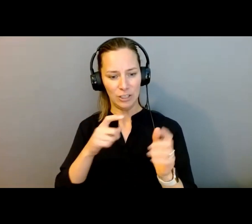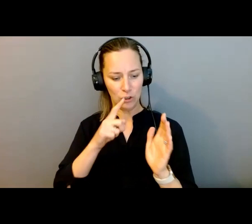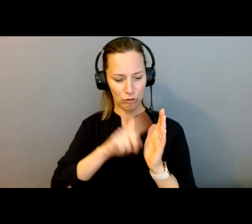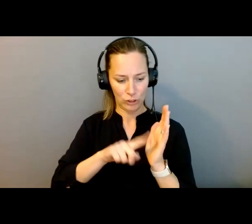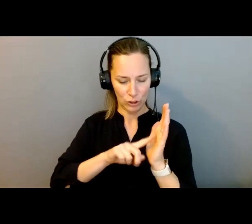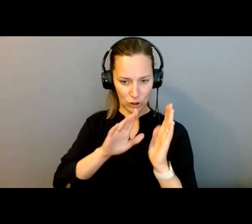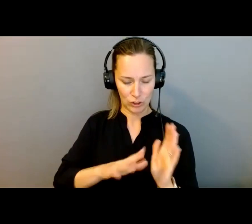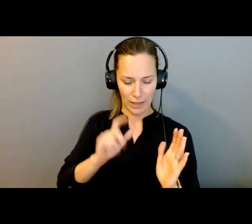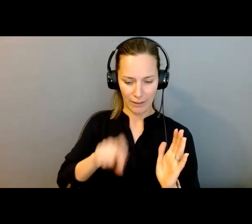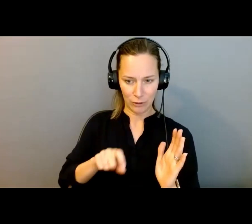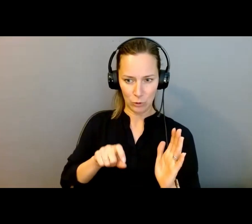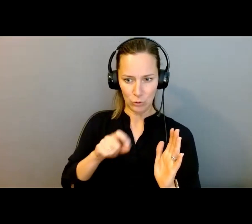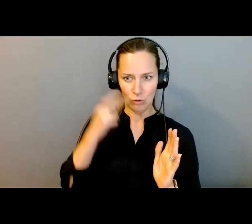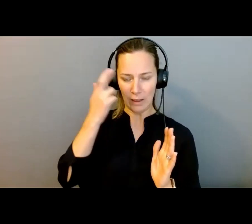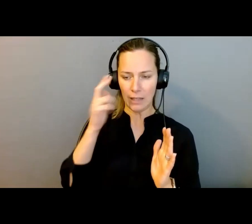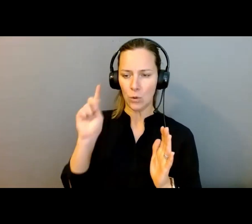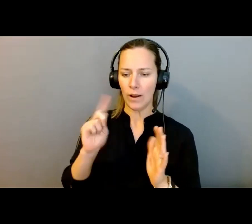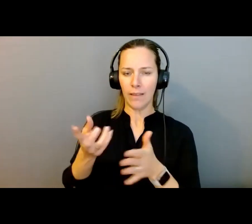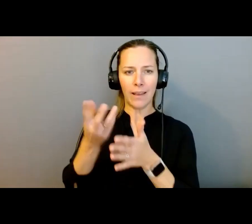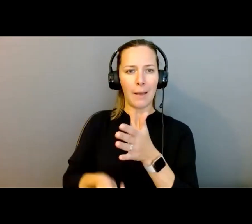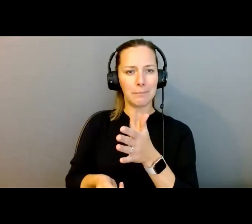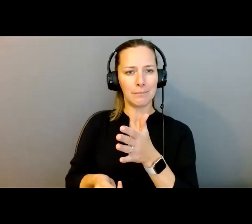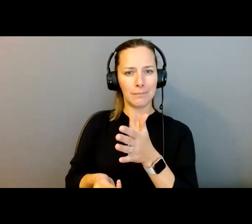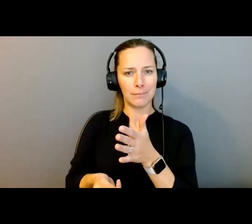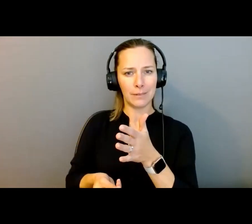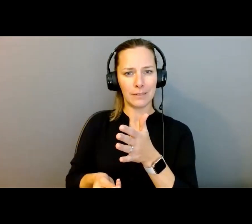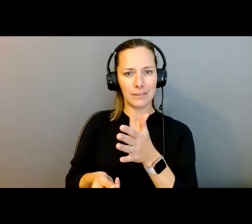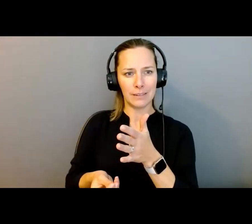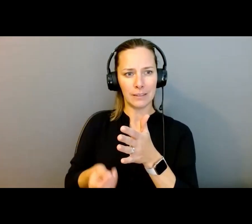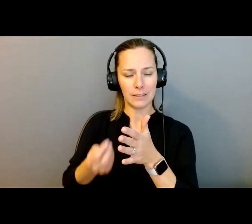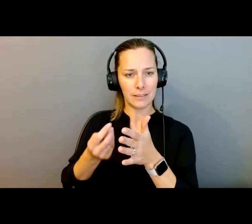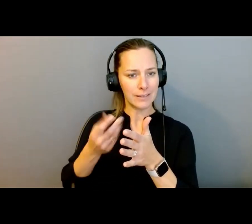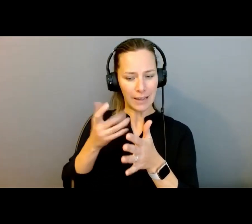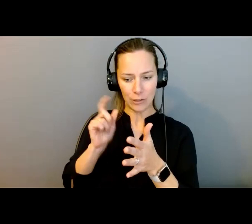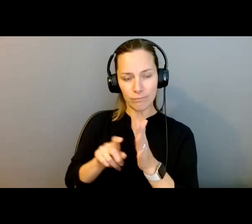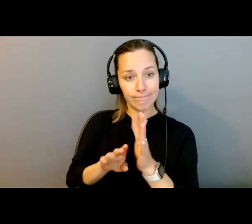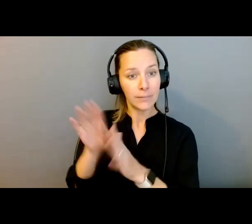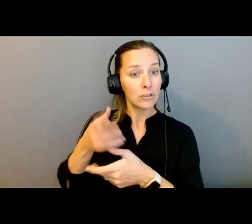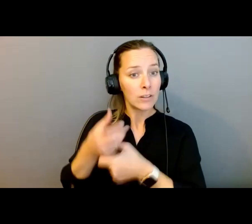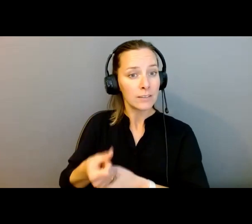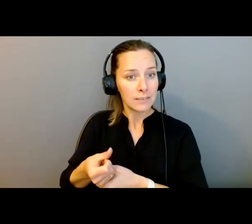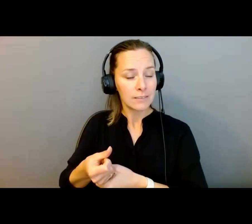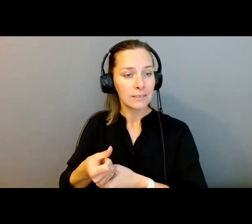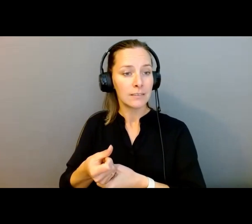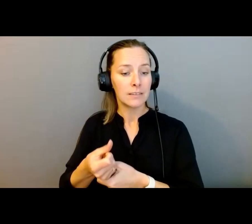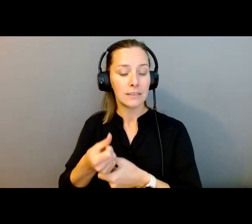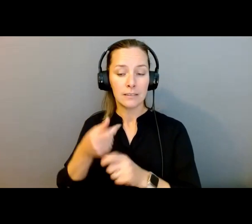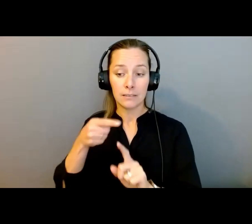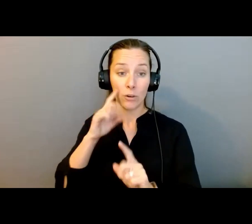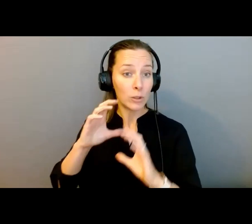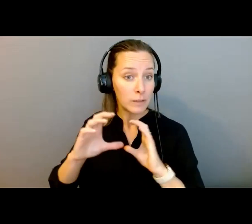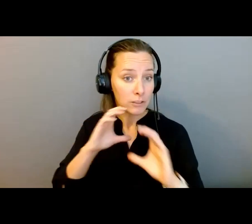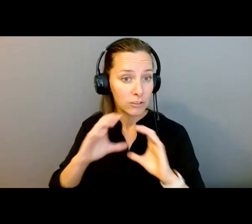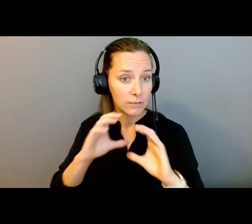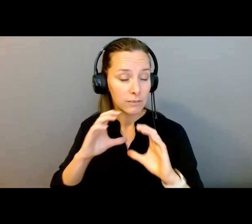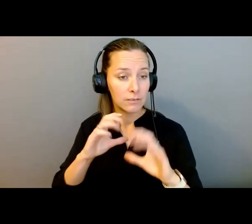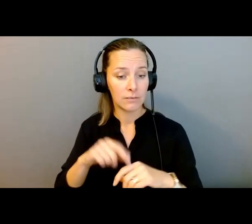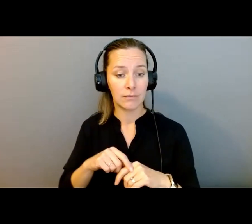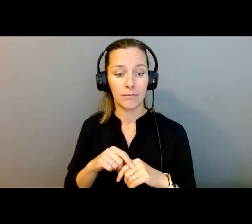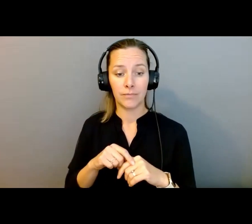overcome in terms of engendering trust, in terms of communication, and in terms of accessing those